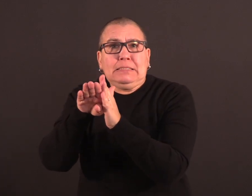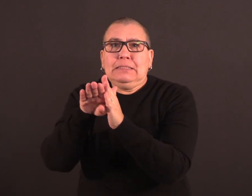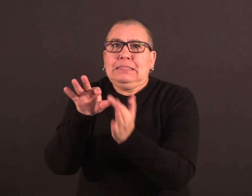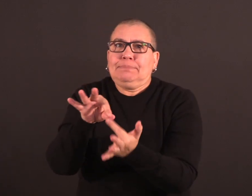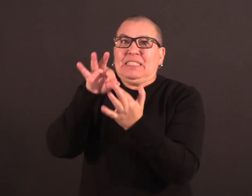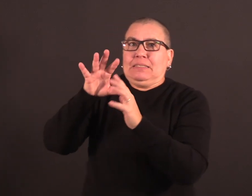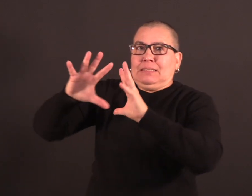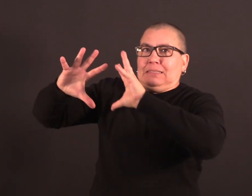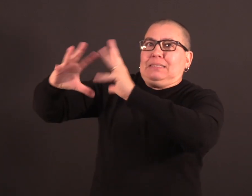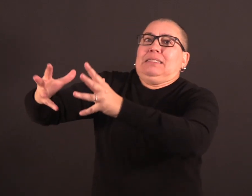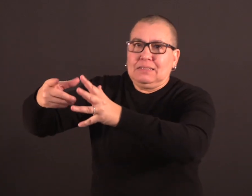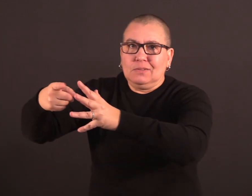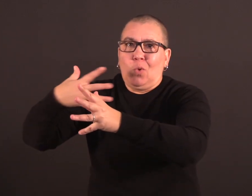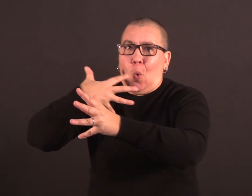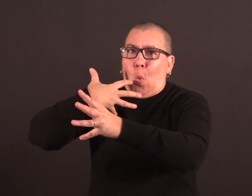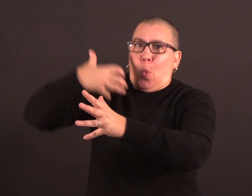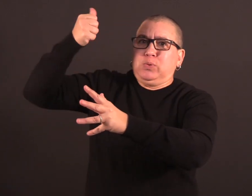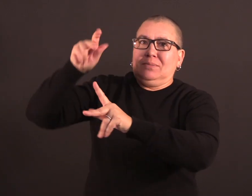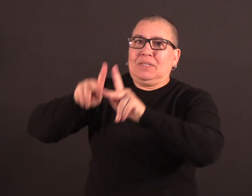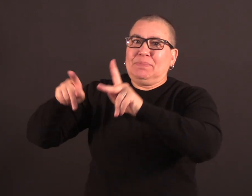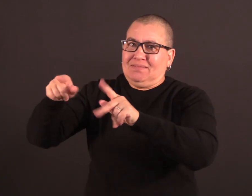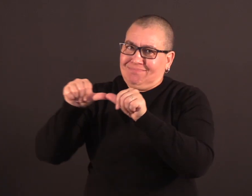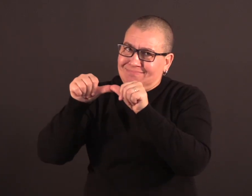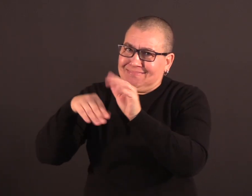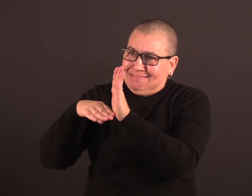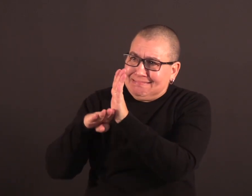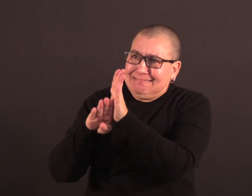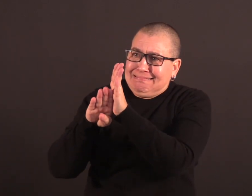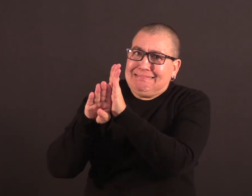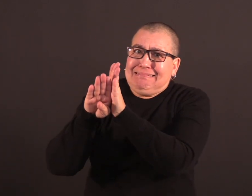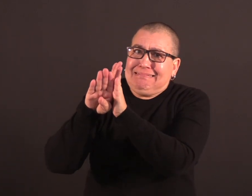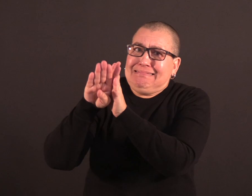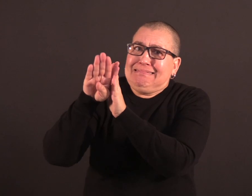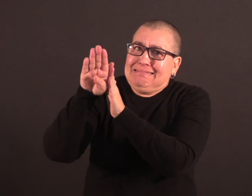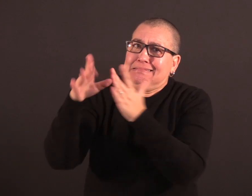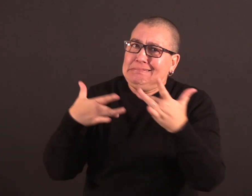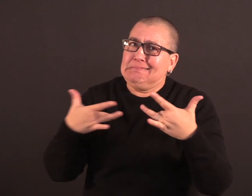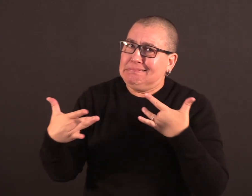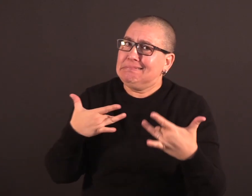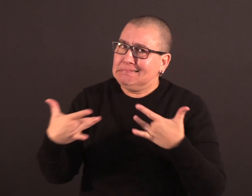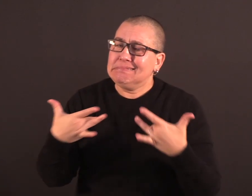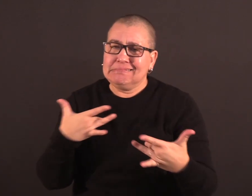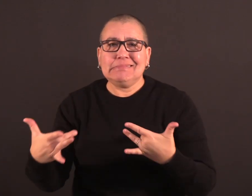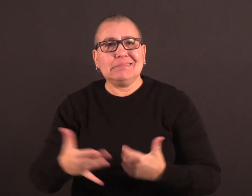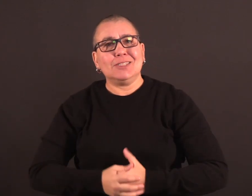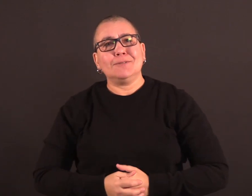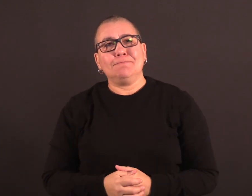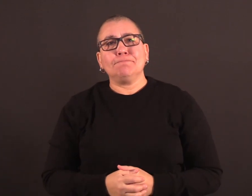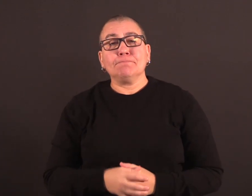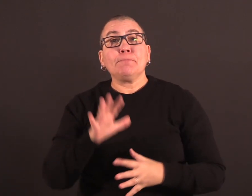hospital admissions has climbed back up. The preliminary count for the week